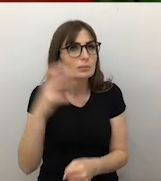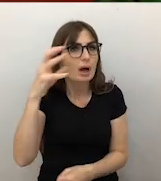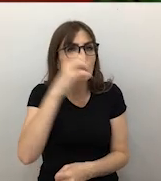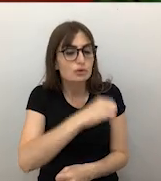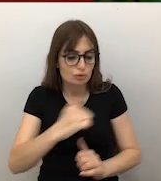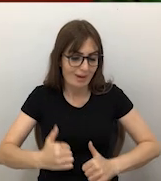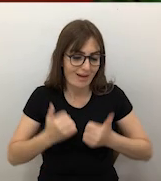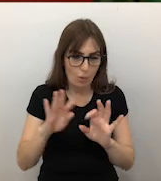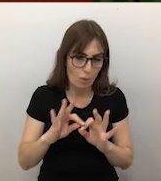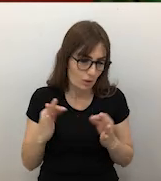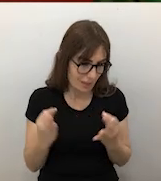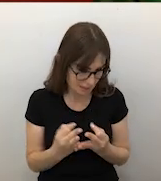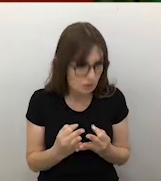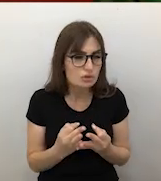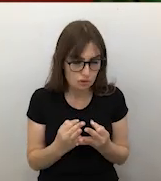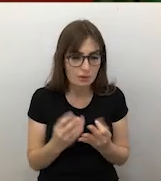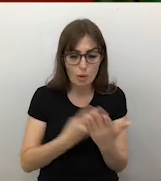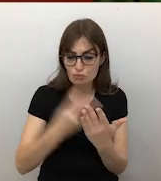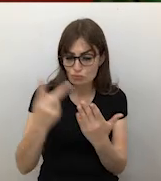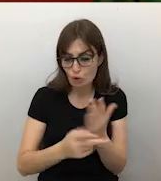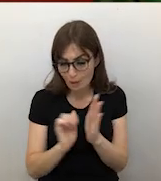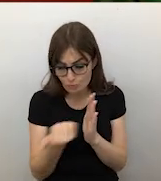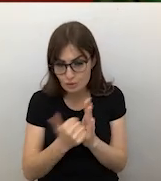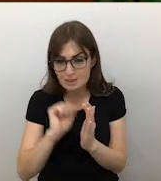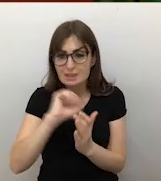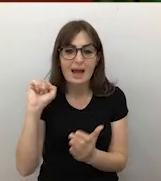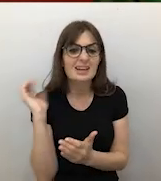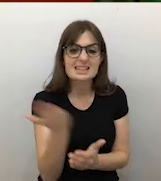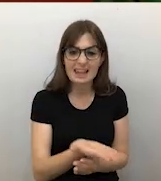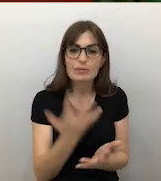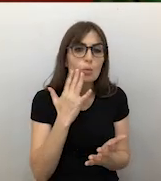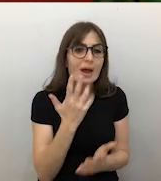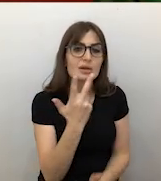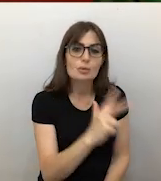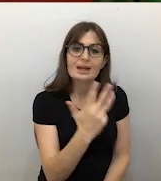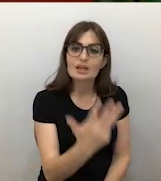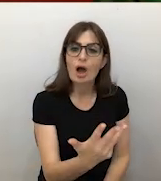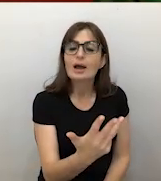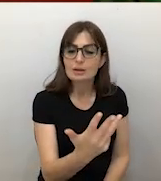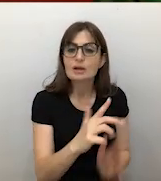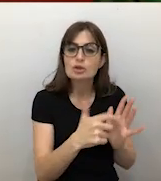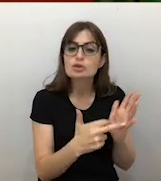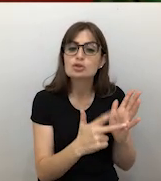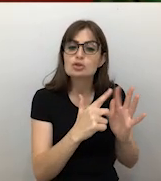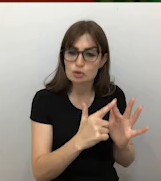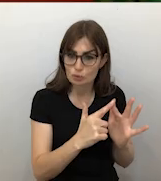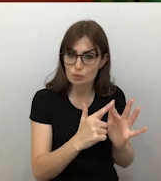For example, let's assume Creative Arts Limited has programmes printed and delivered on 29 June.